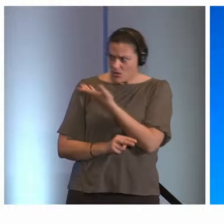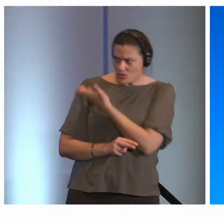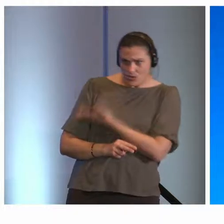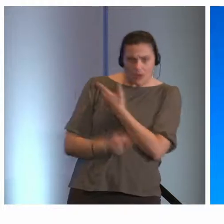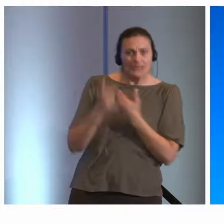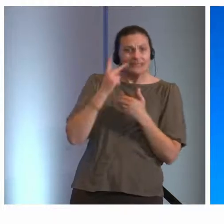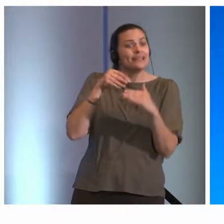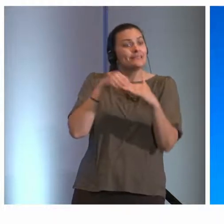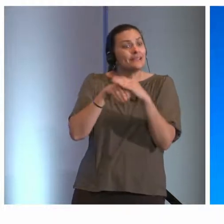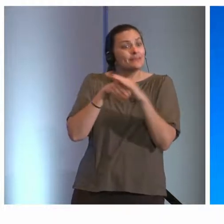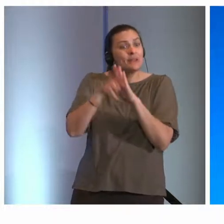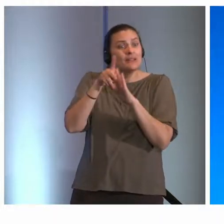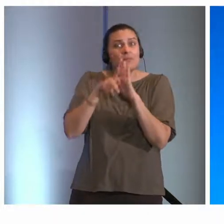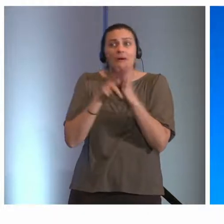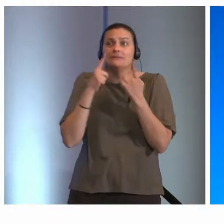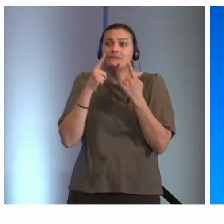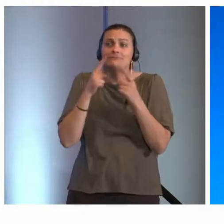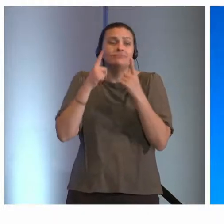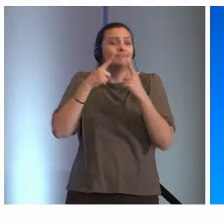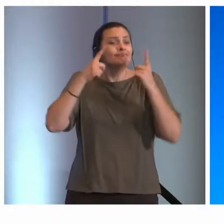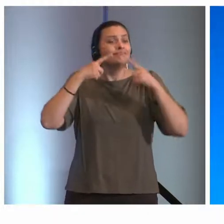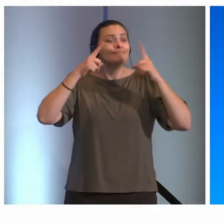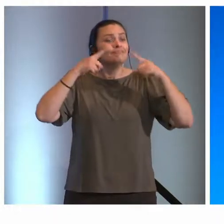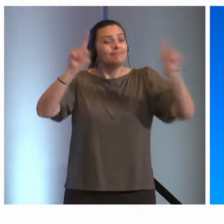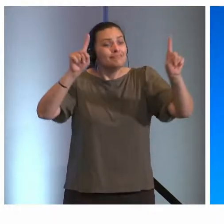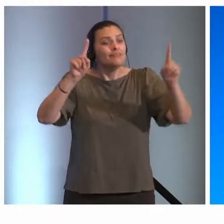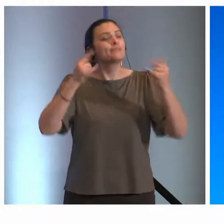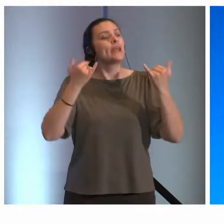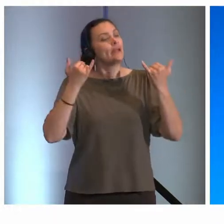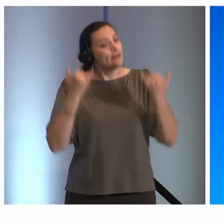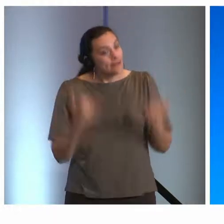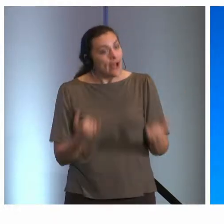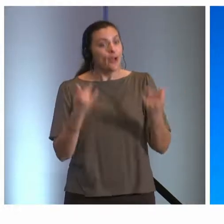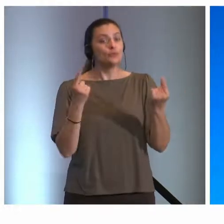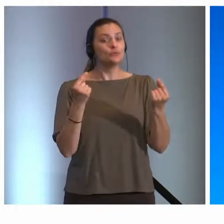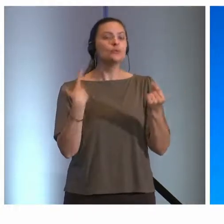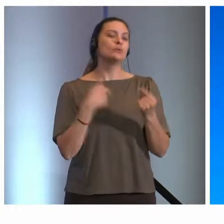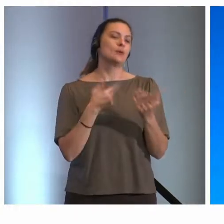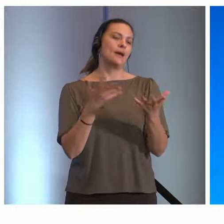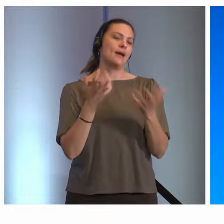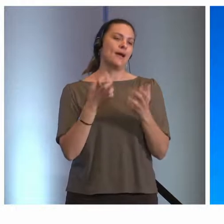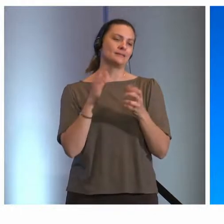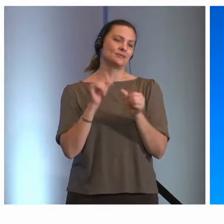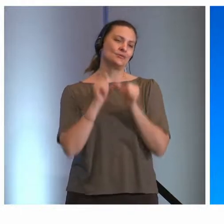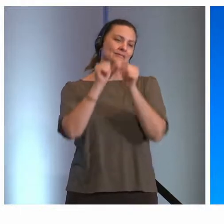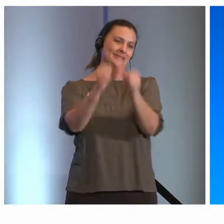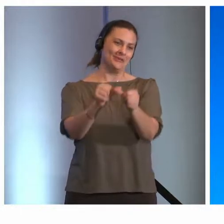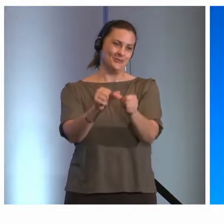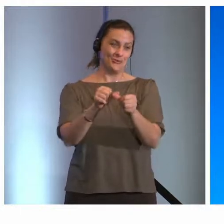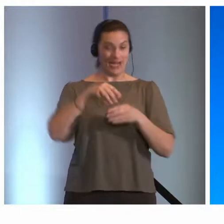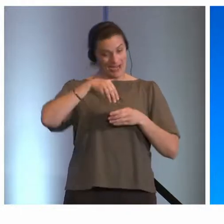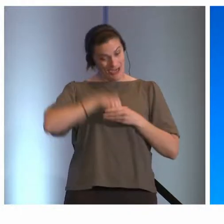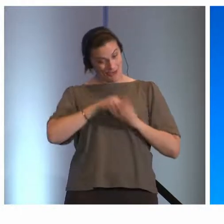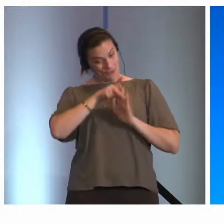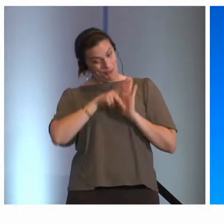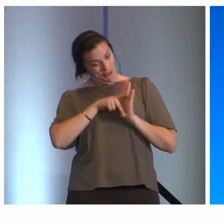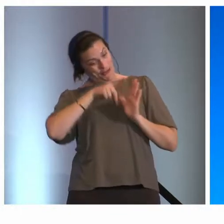playbook, look at the -- the -- what you've done in terms of accessibility and those policies, and all we're asking